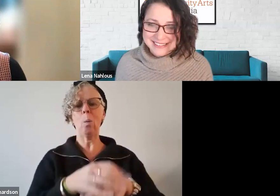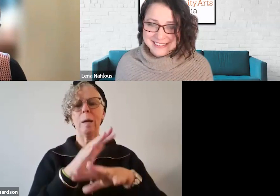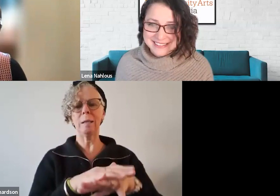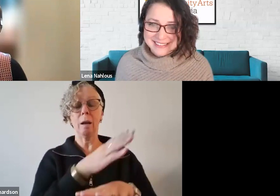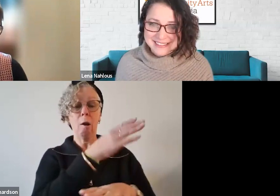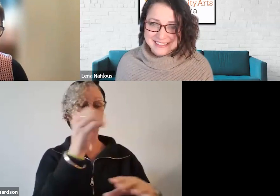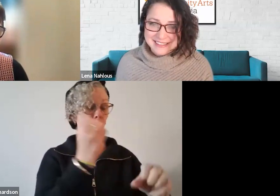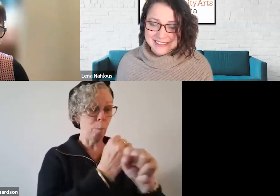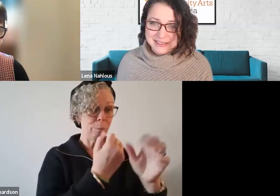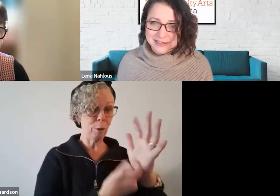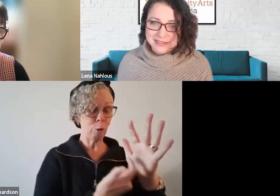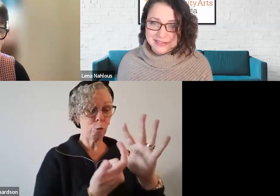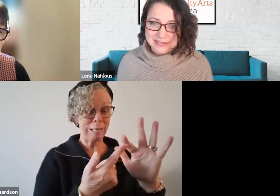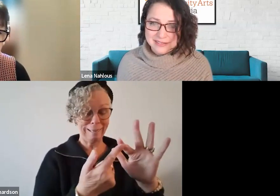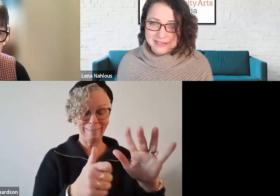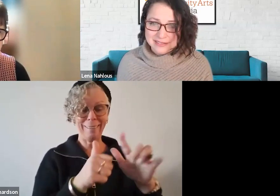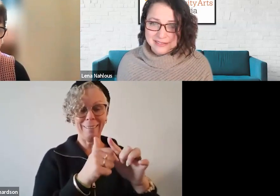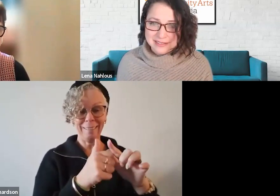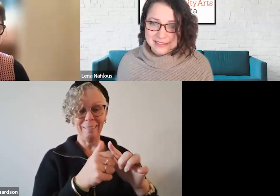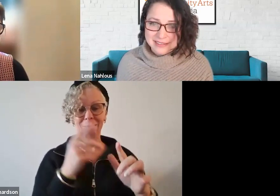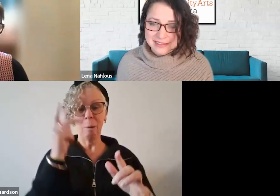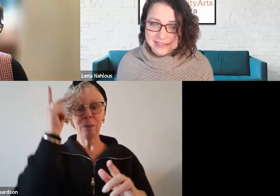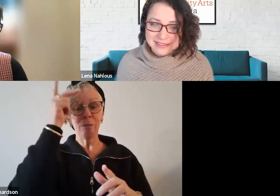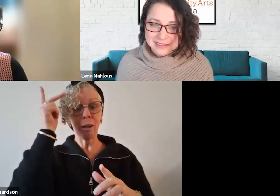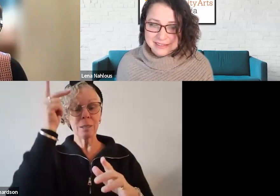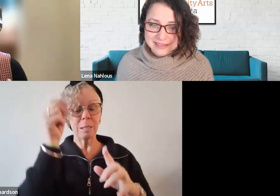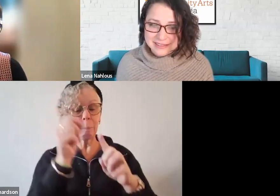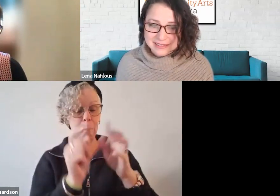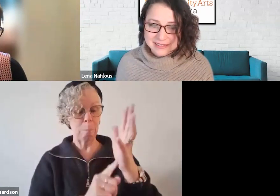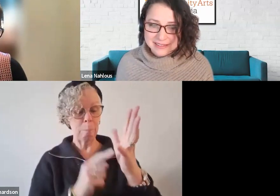It comes from the work of the philosopher Plato and it literally means to steer.